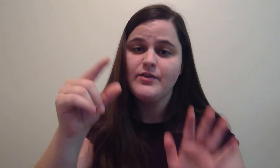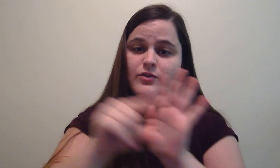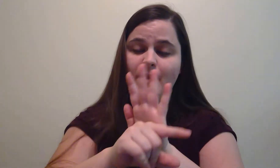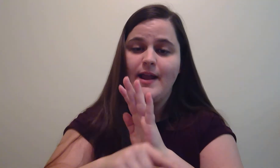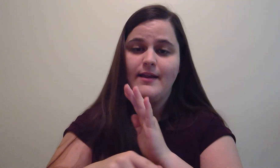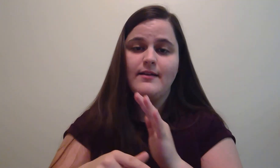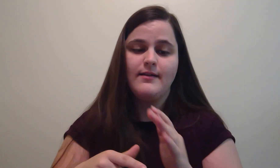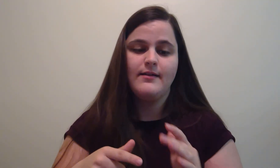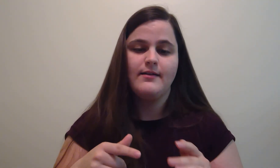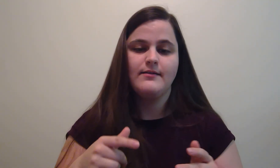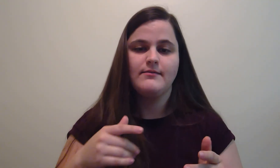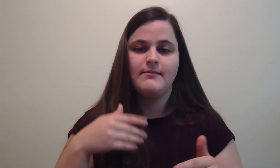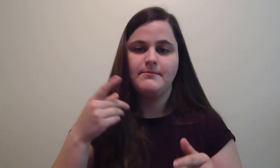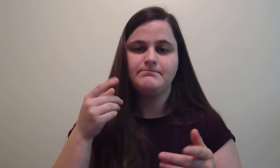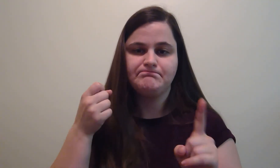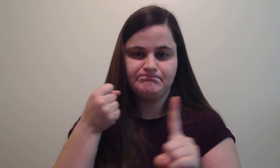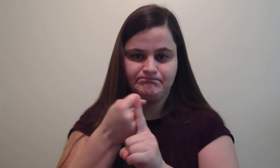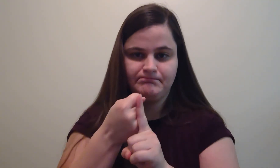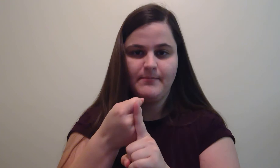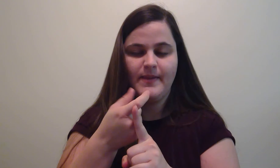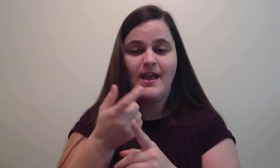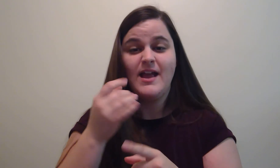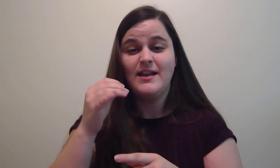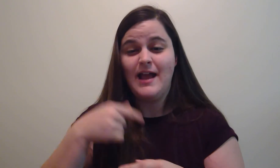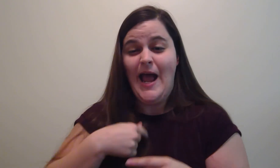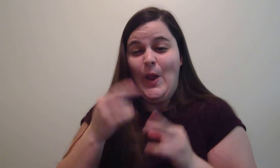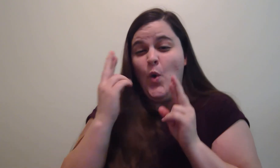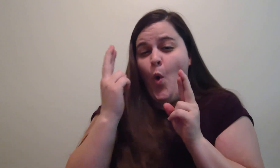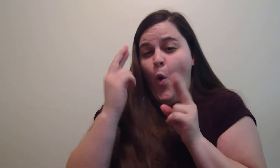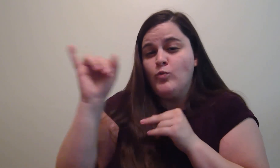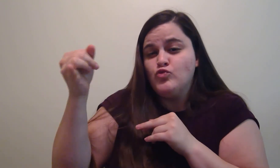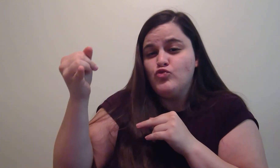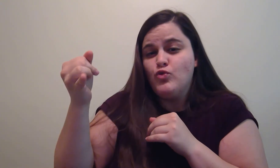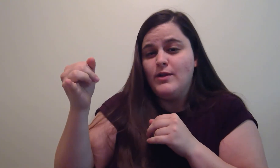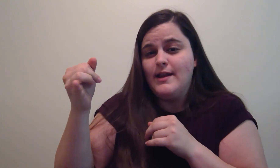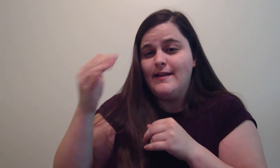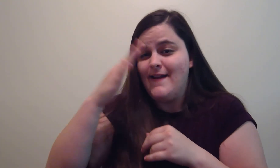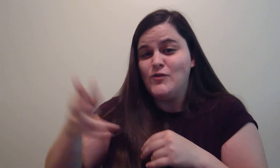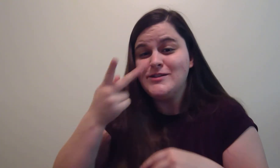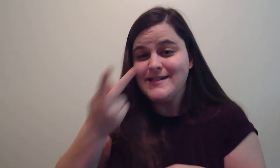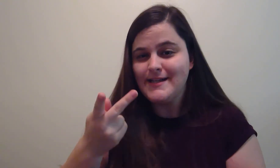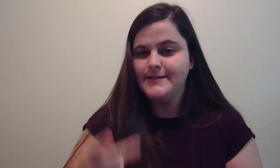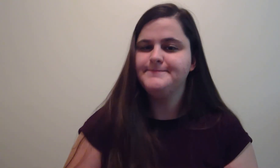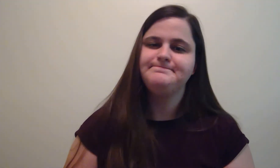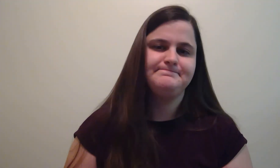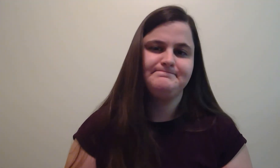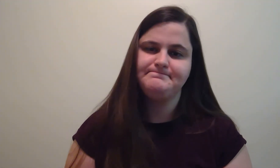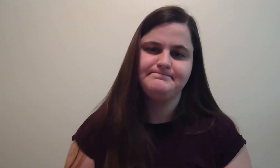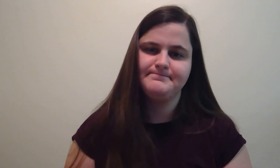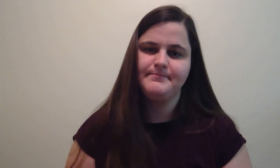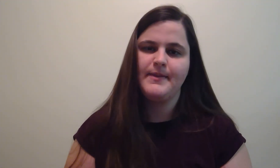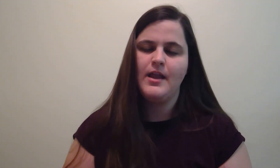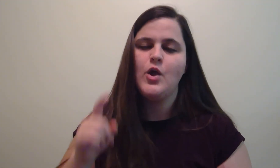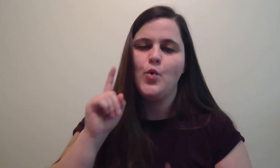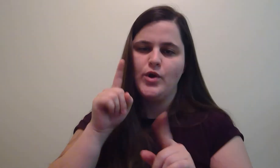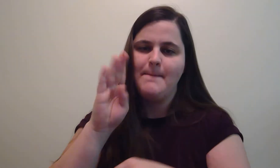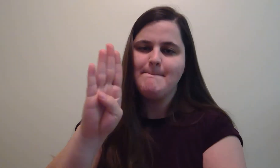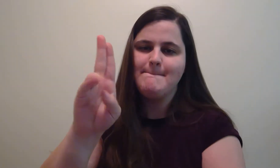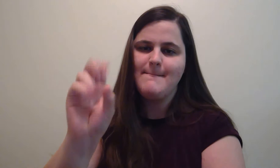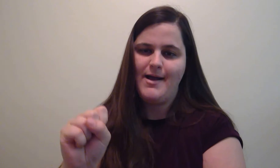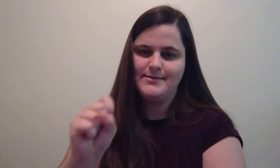Then junior high started and my dream of a Juli free existence shattered. I had to take the bus,